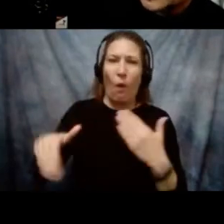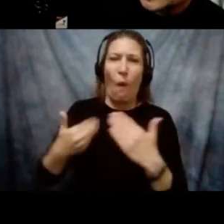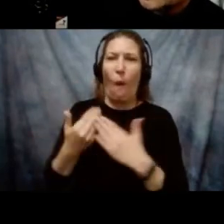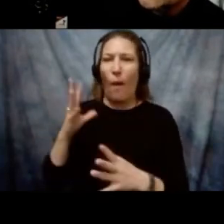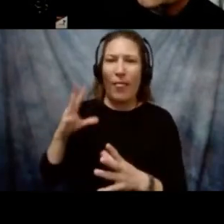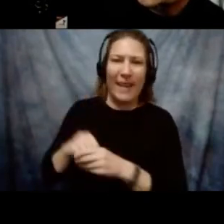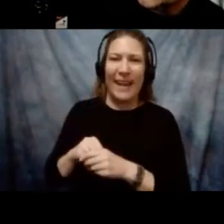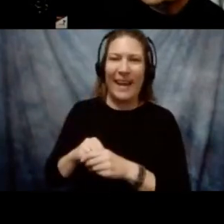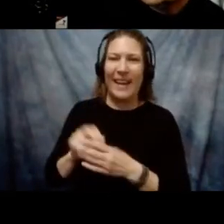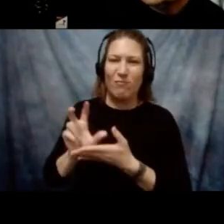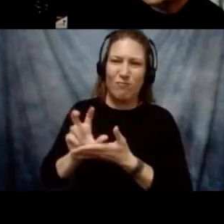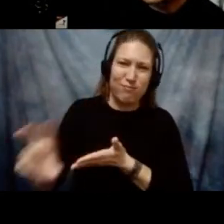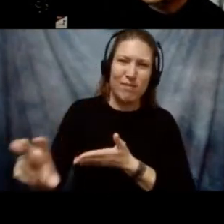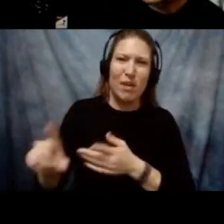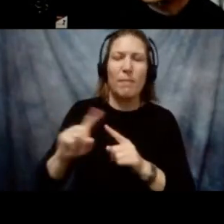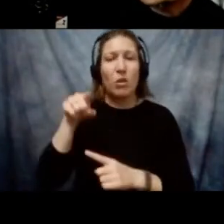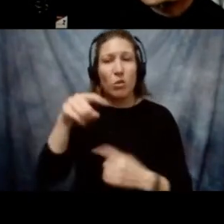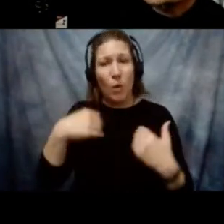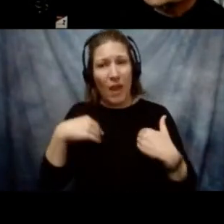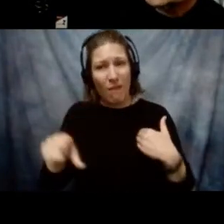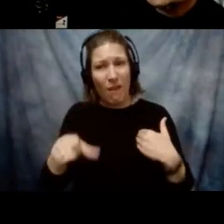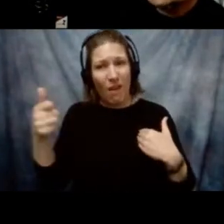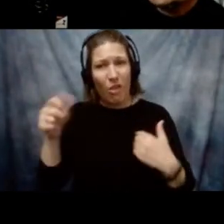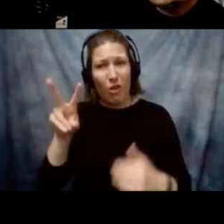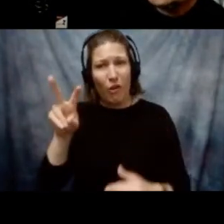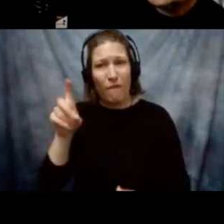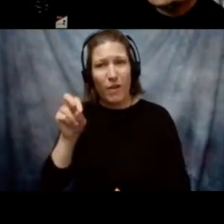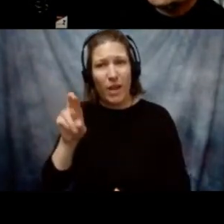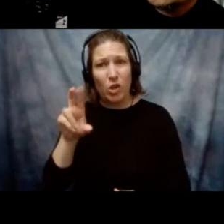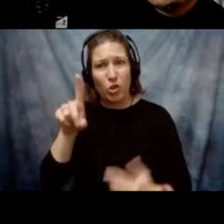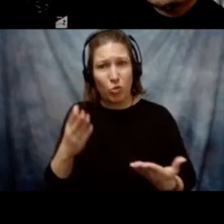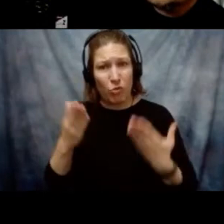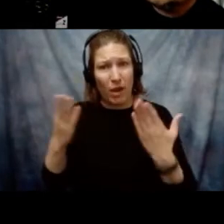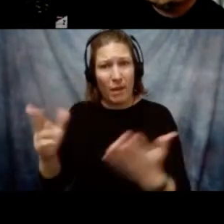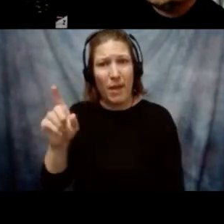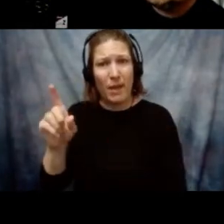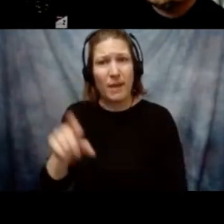know like torah historically has done a lot um around accessibility and made it a lot easier